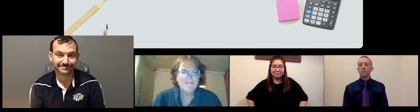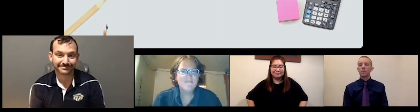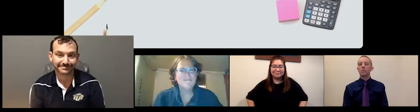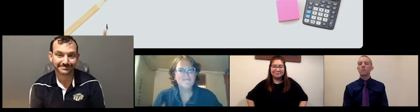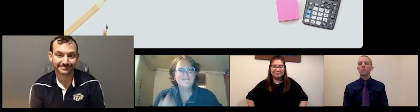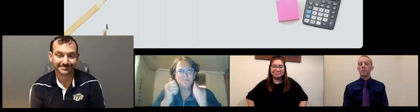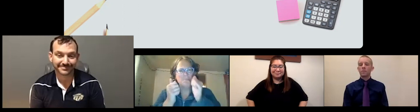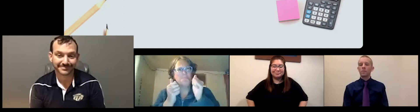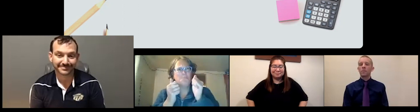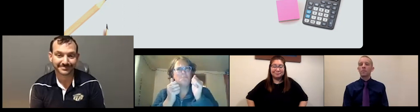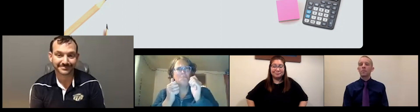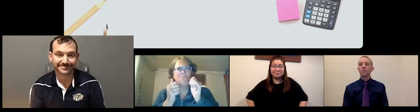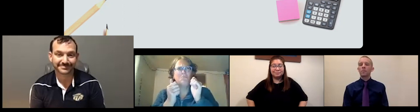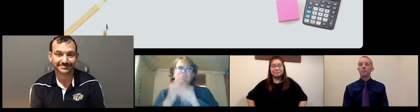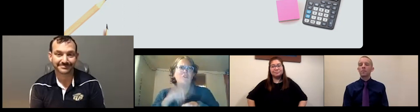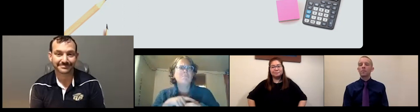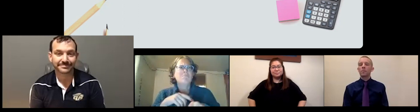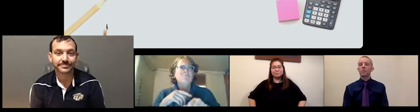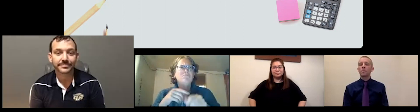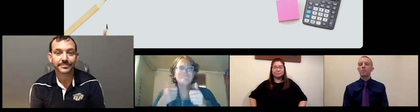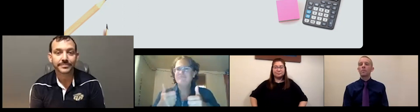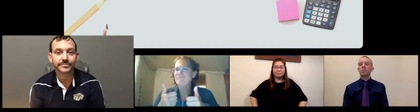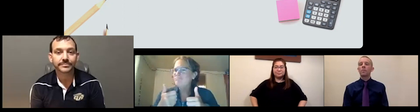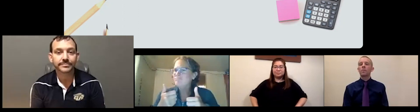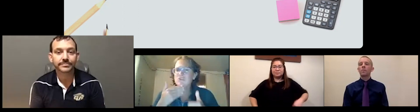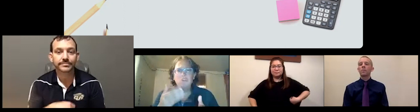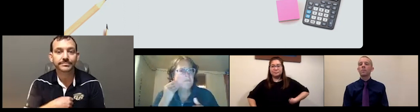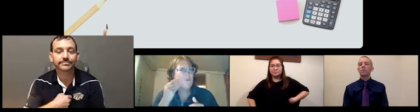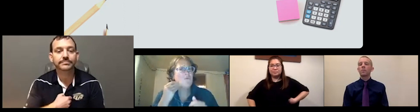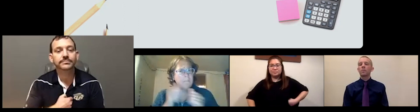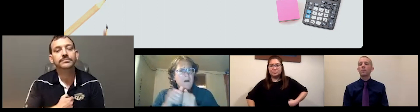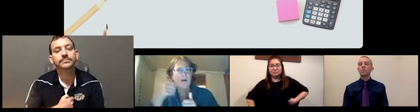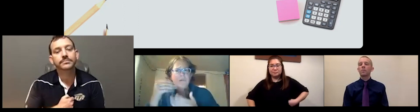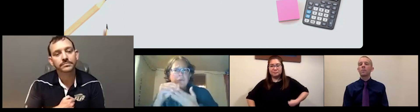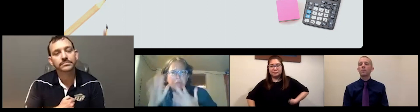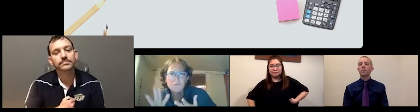Most of the time it was a good experience with other students.